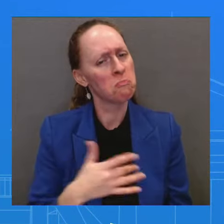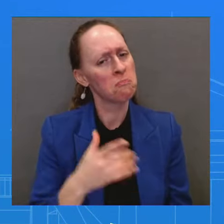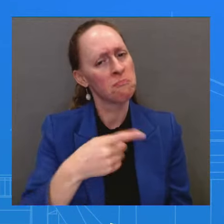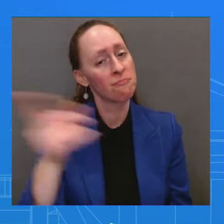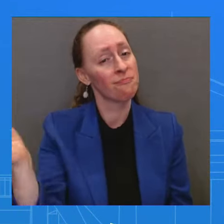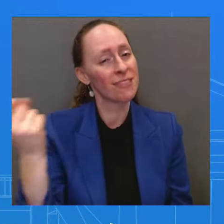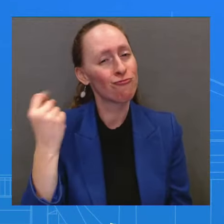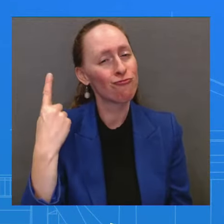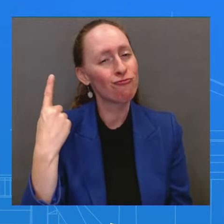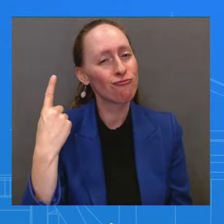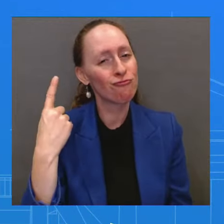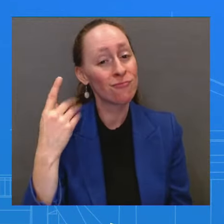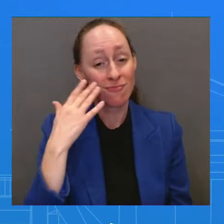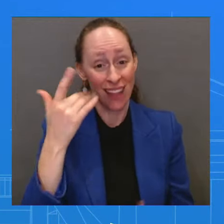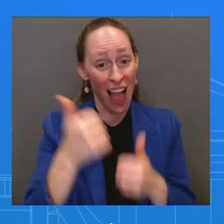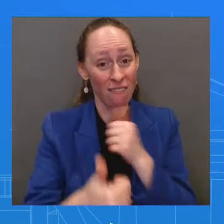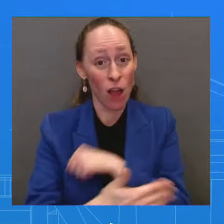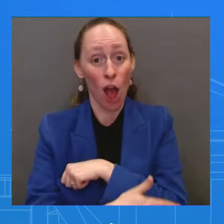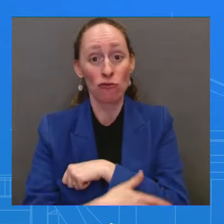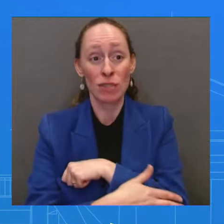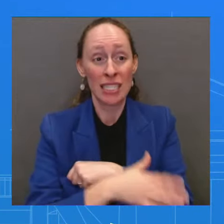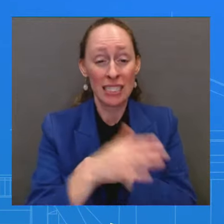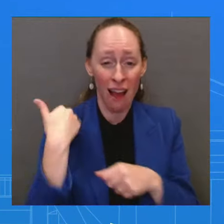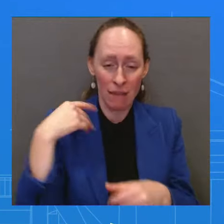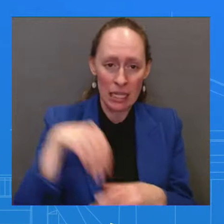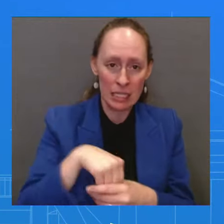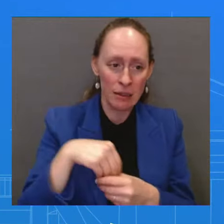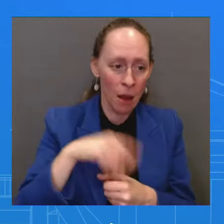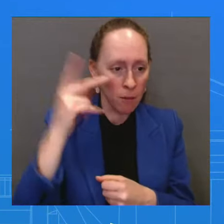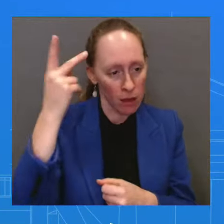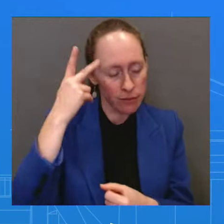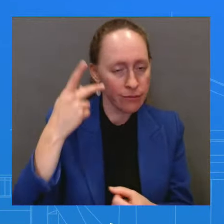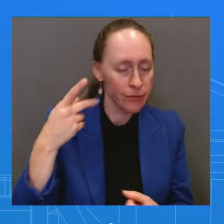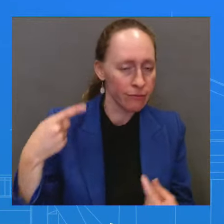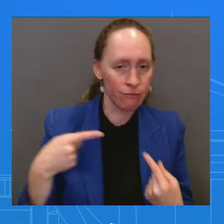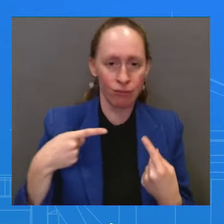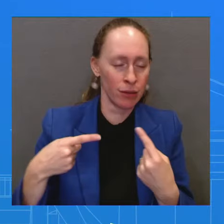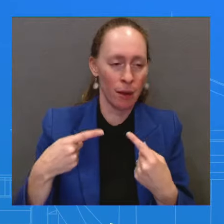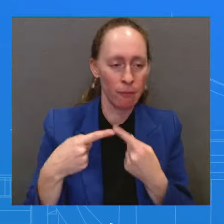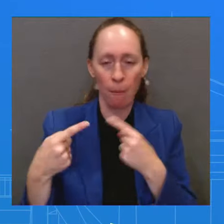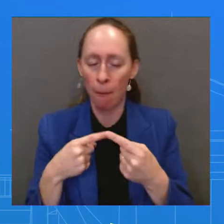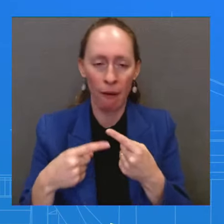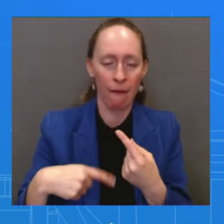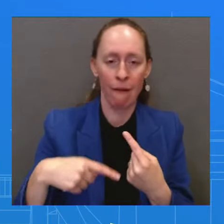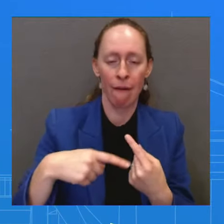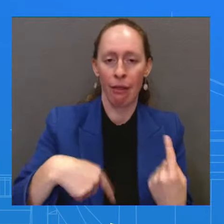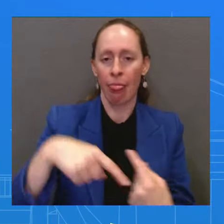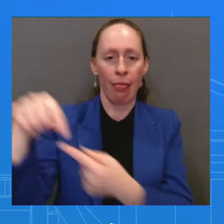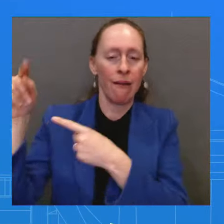And they understand that as well -- right? what we're -- what we're doing, what we're seeing here. But the President is going to continue to --